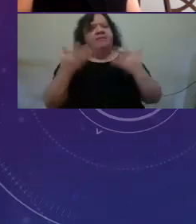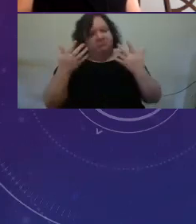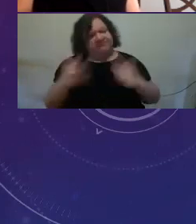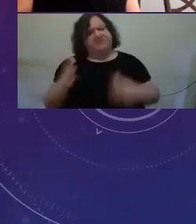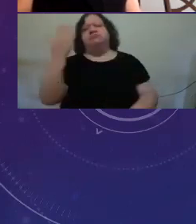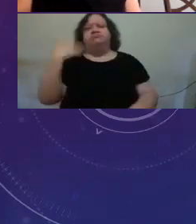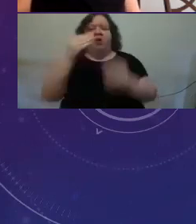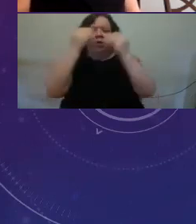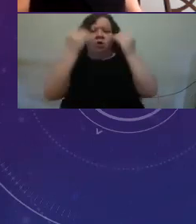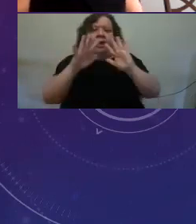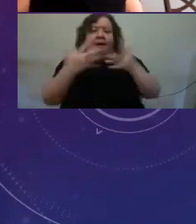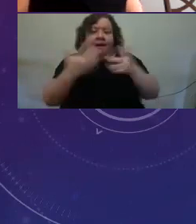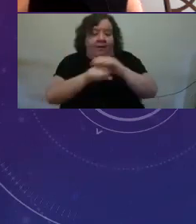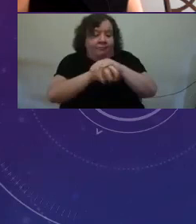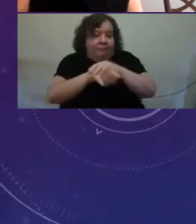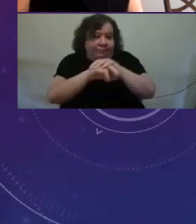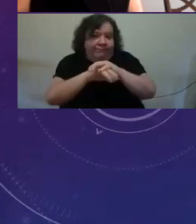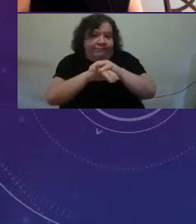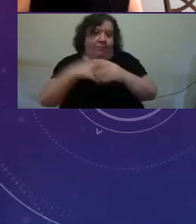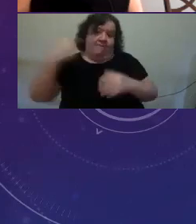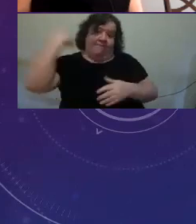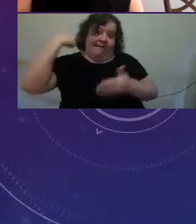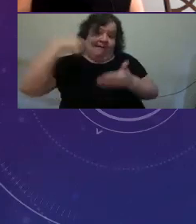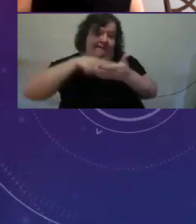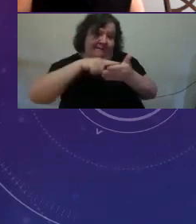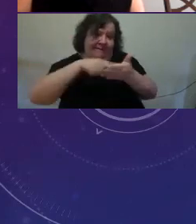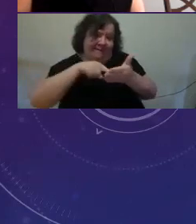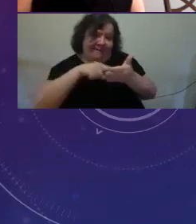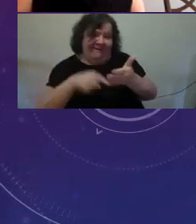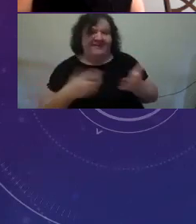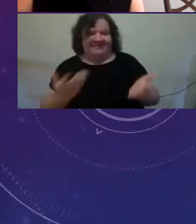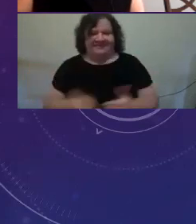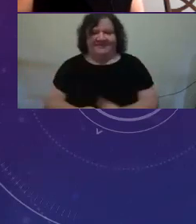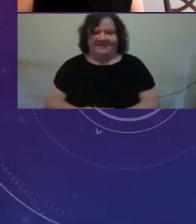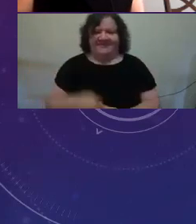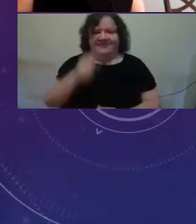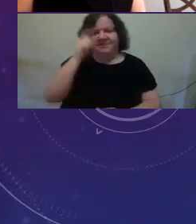questions I'm going to say that a few things that I would like to see from